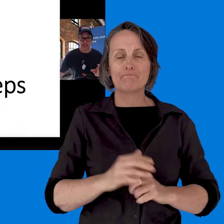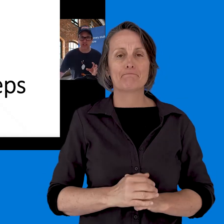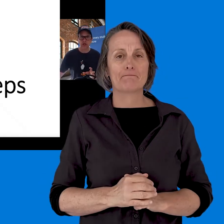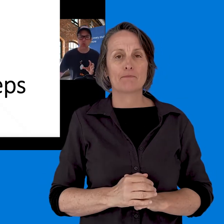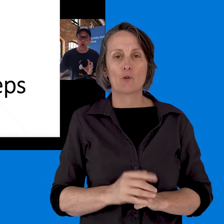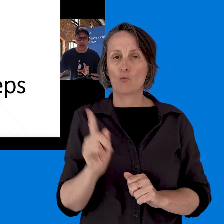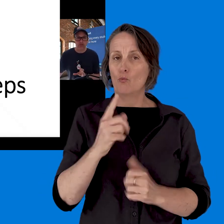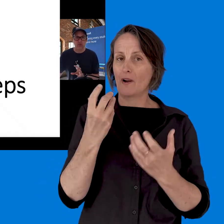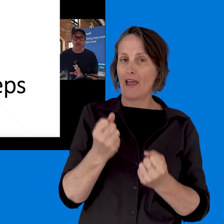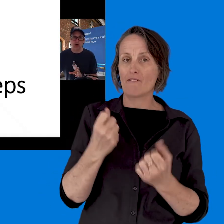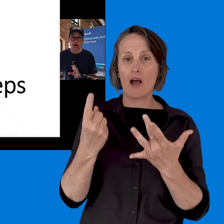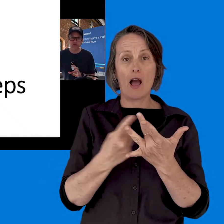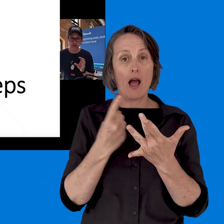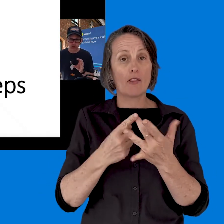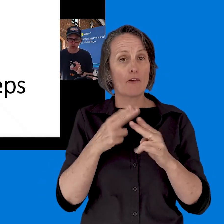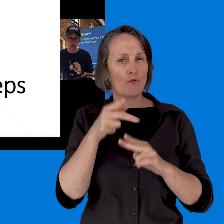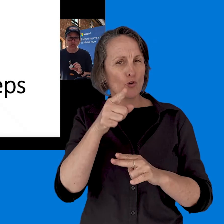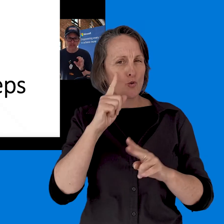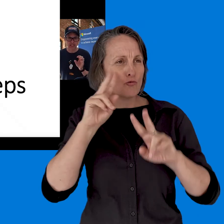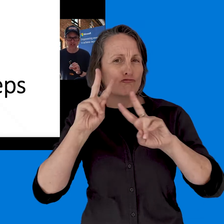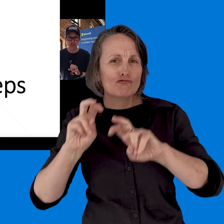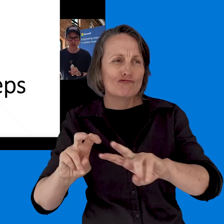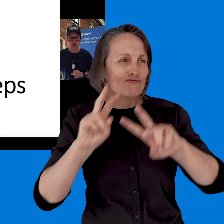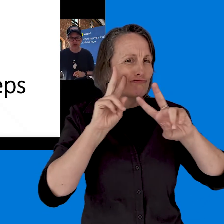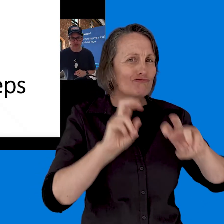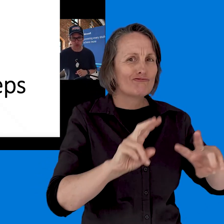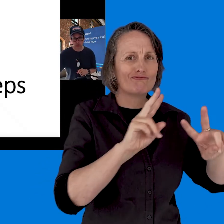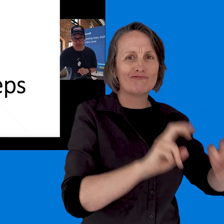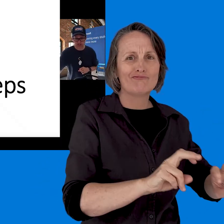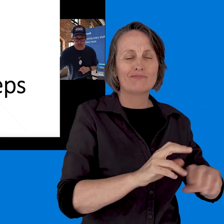Let's look at what else we've got for you to continue to explore this.